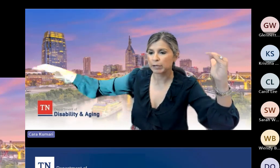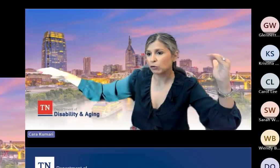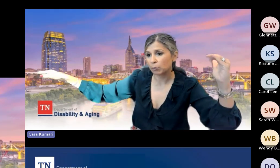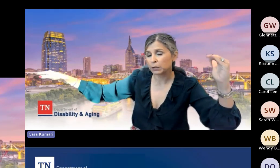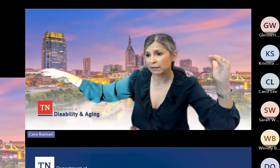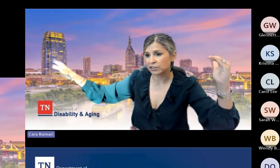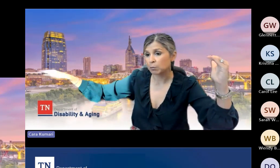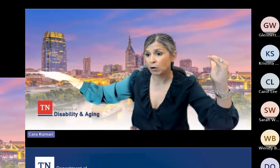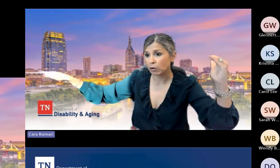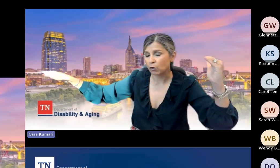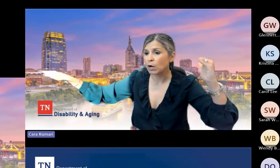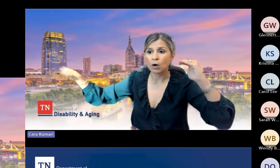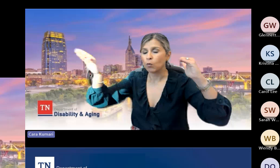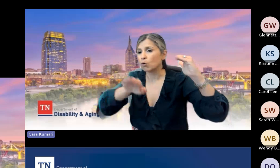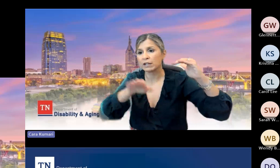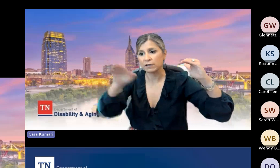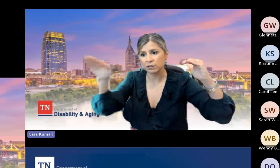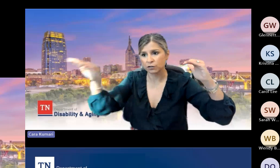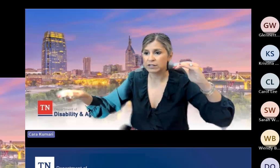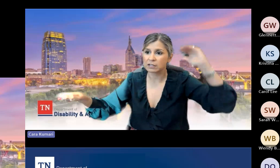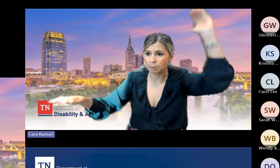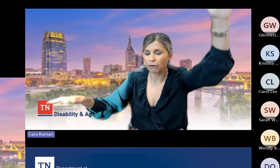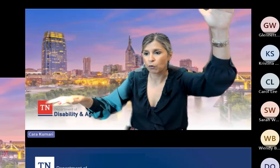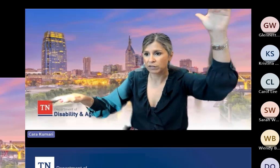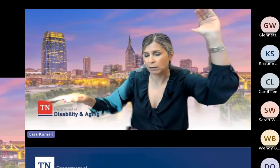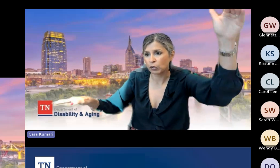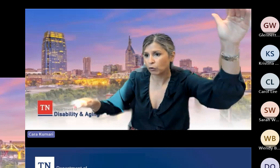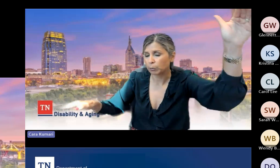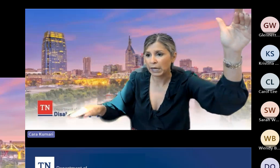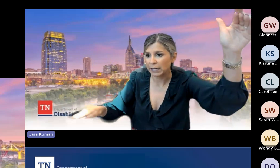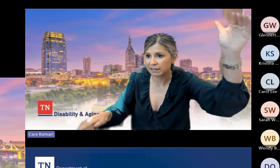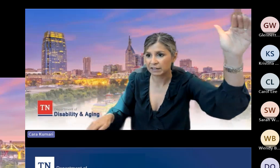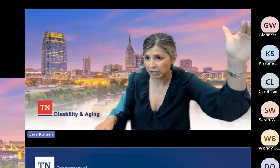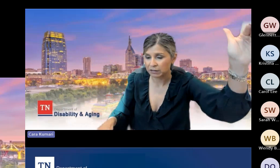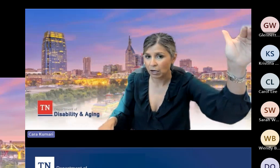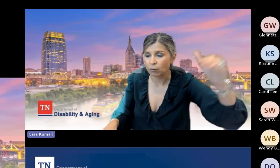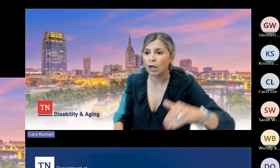So somebody who applies tomorrow won't get services before someone who applied six months ago.